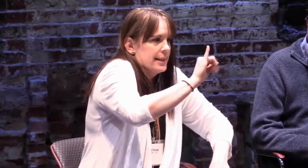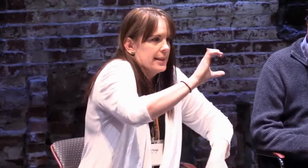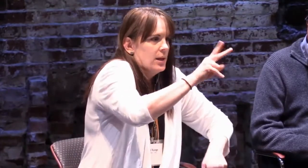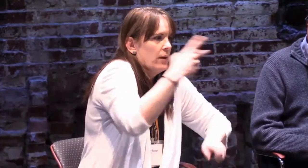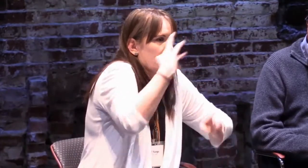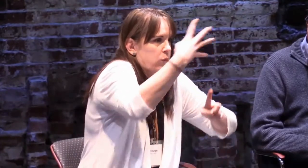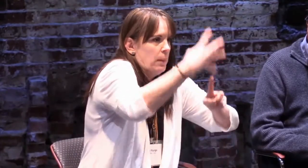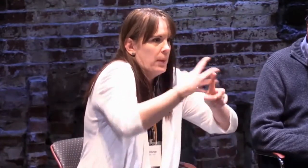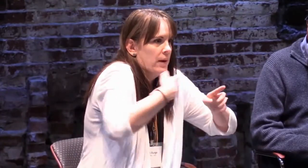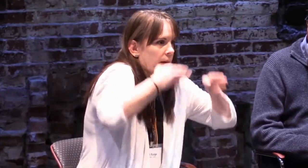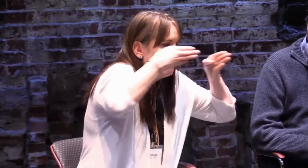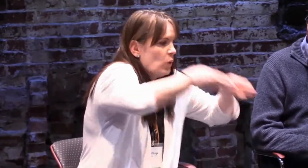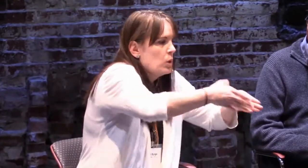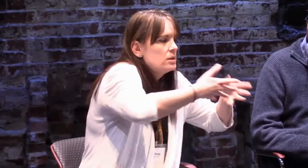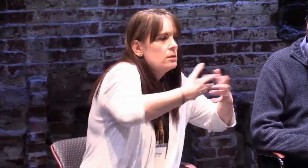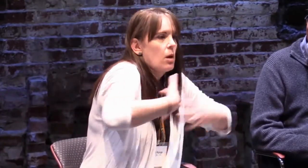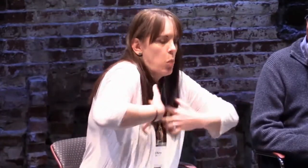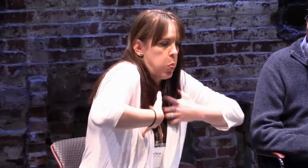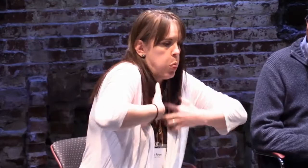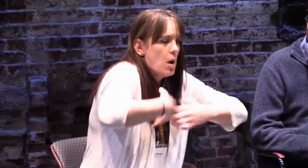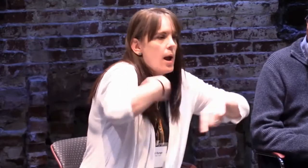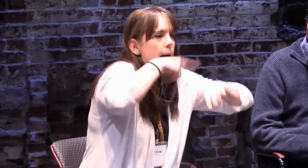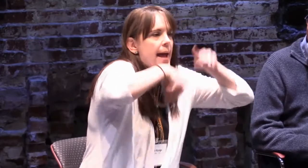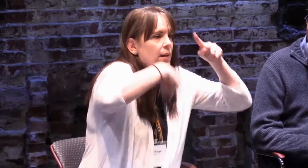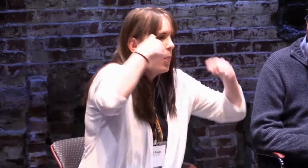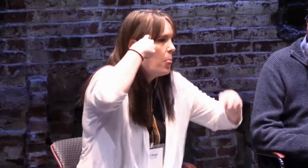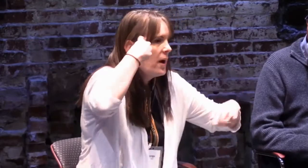I am on the fence about that honor.